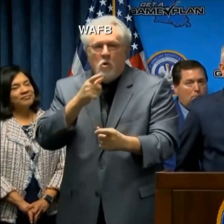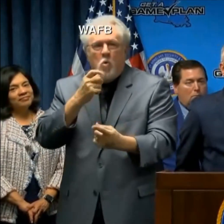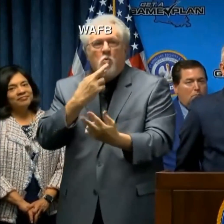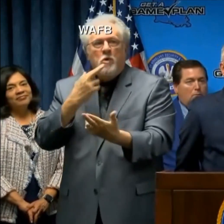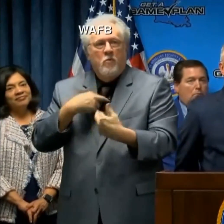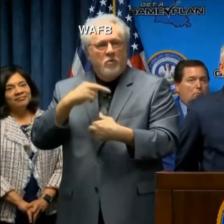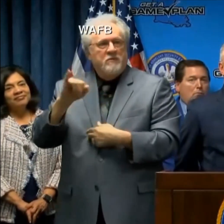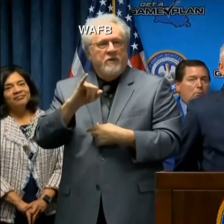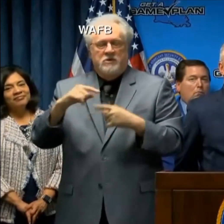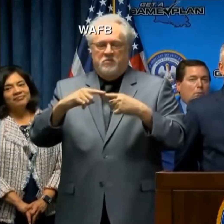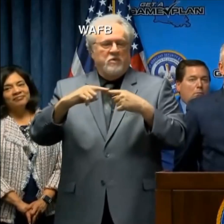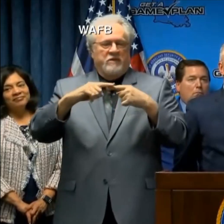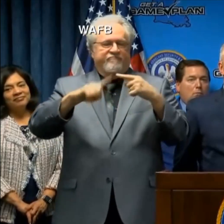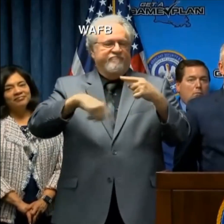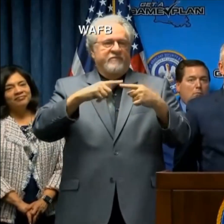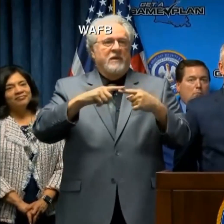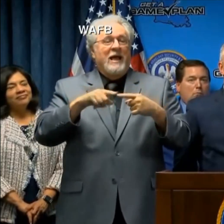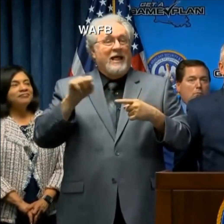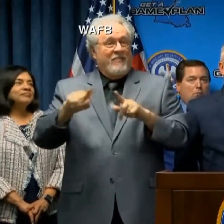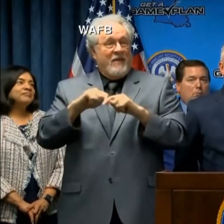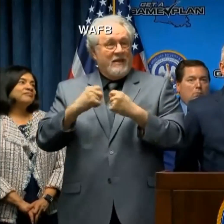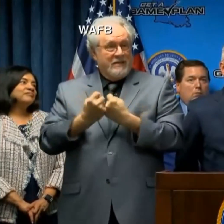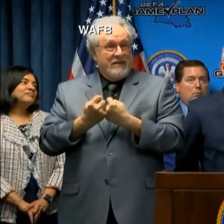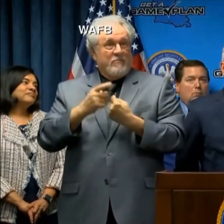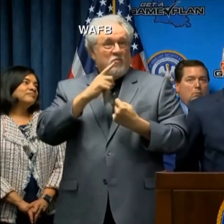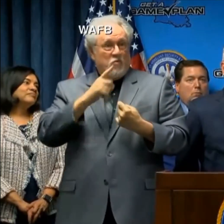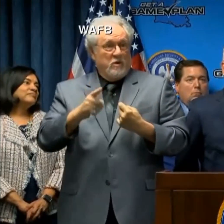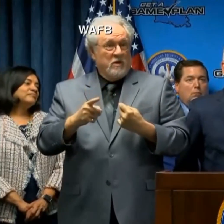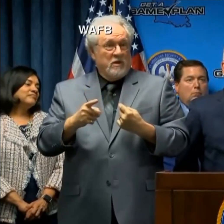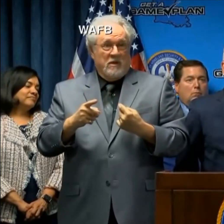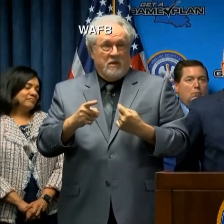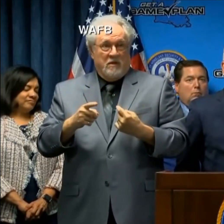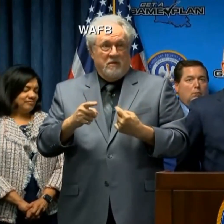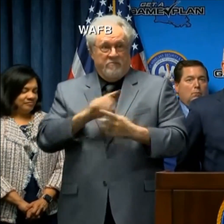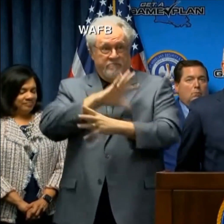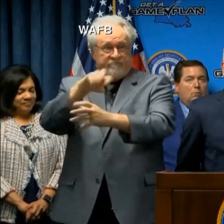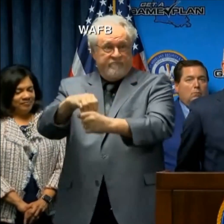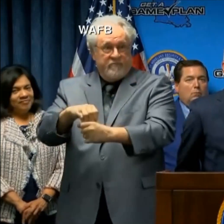year round that team is really who's front and center right now taking those